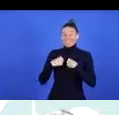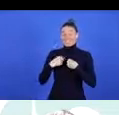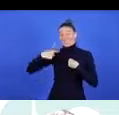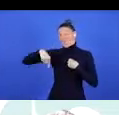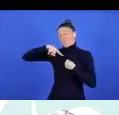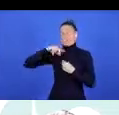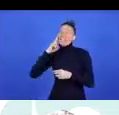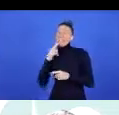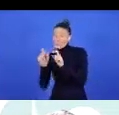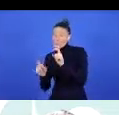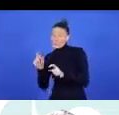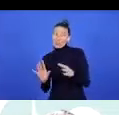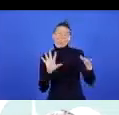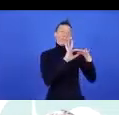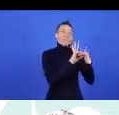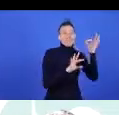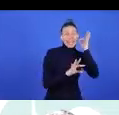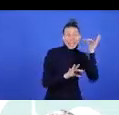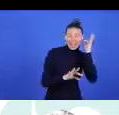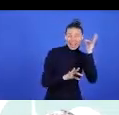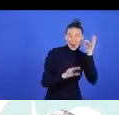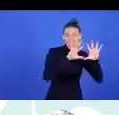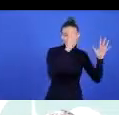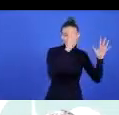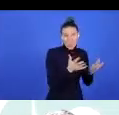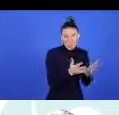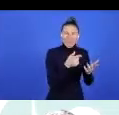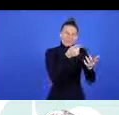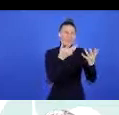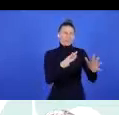gift that connects us deaf people to the hearing world